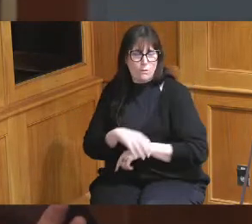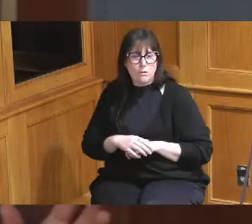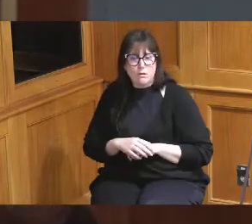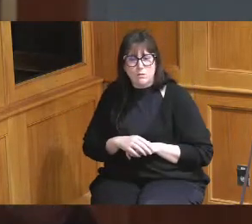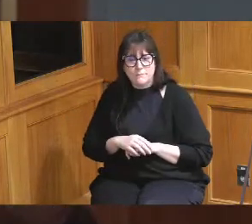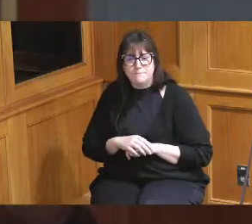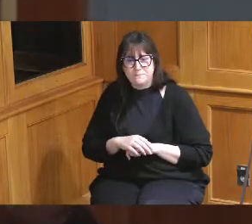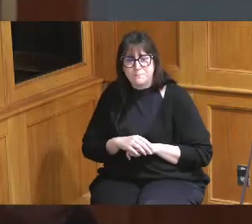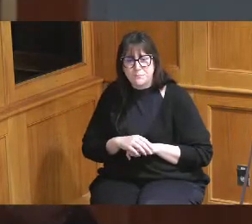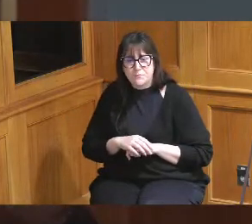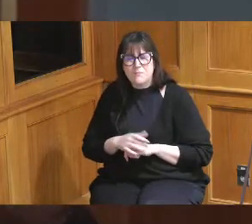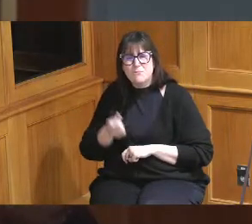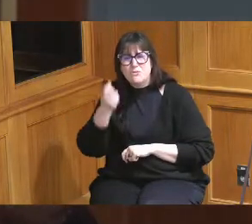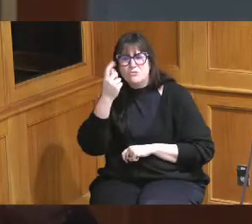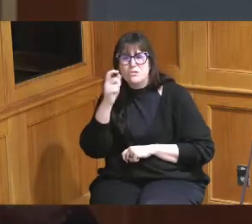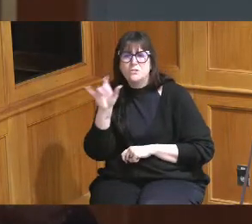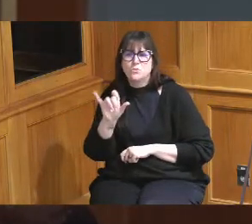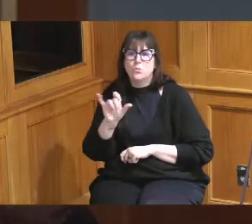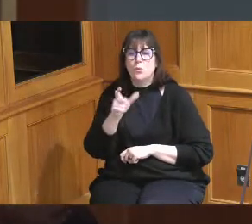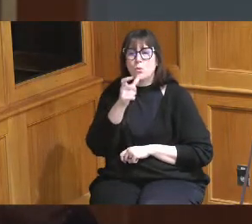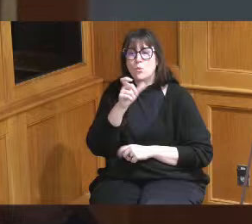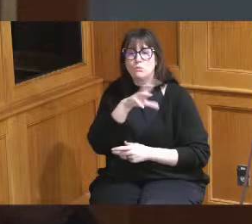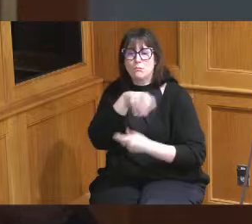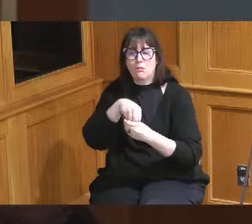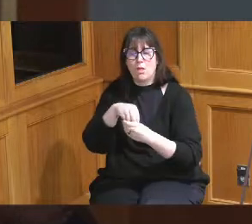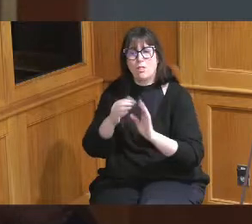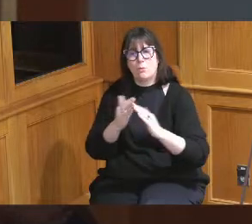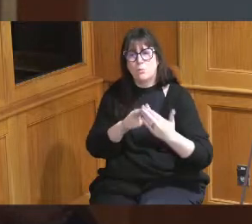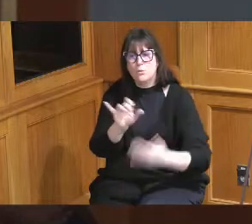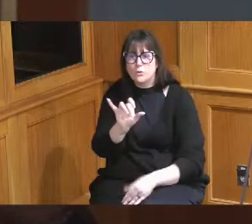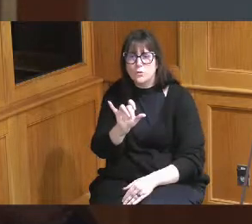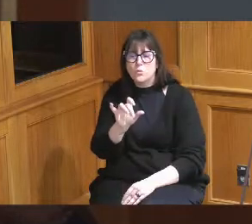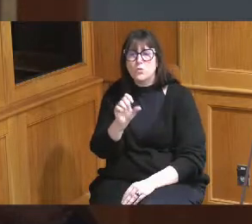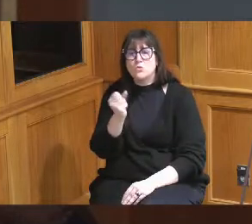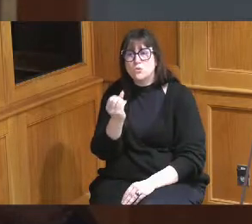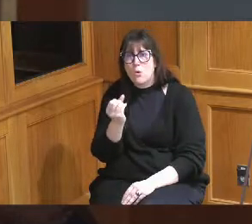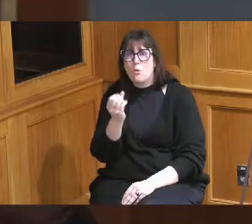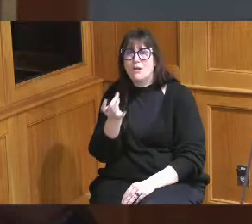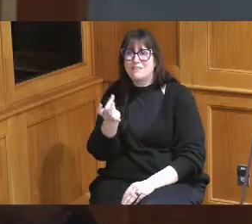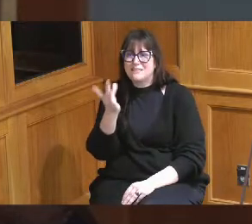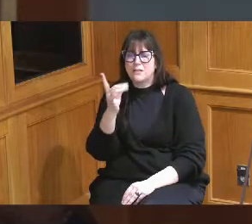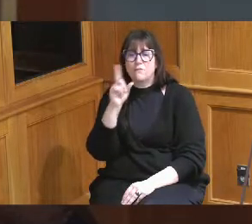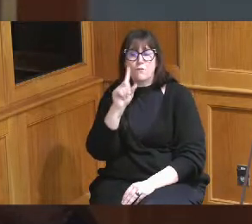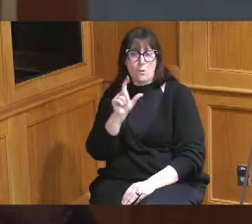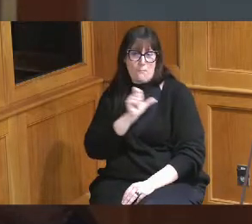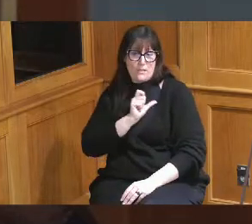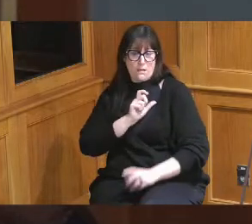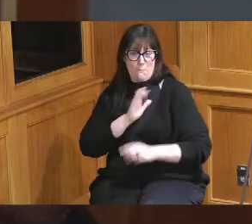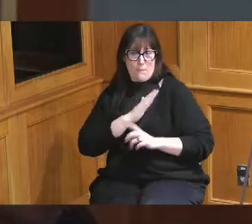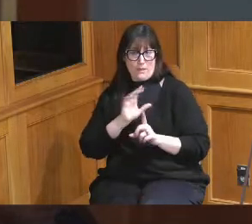who's in the community so again disasters take myself for example I have homeowners insurance